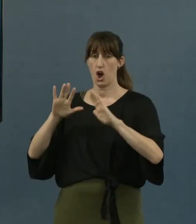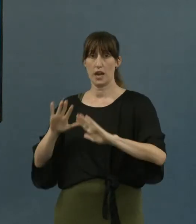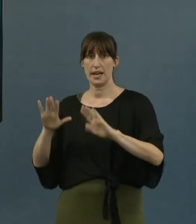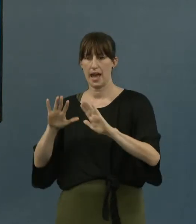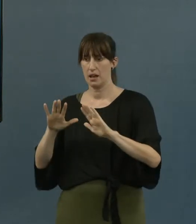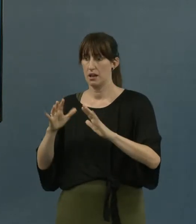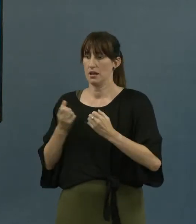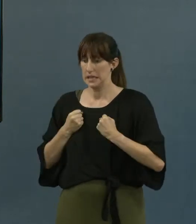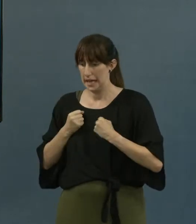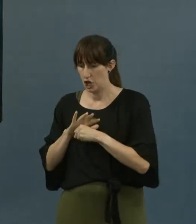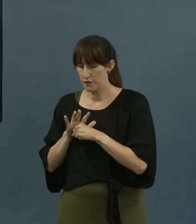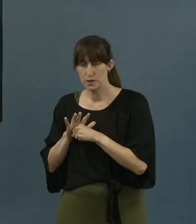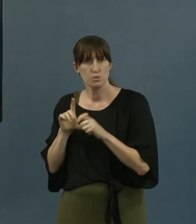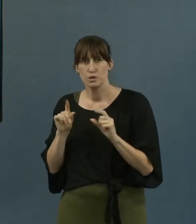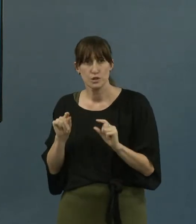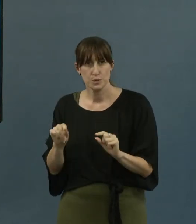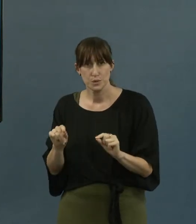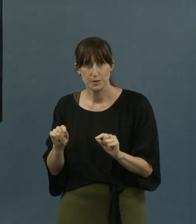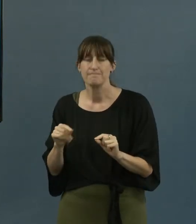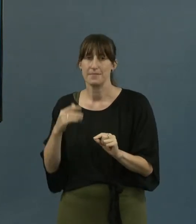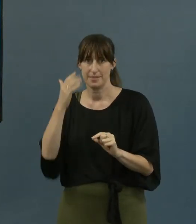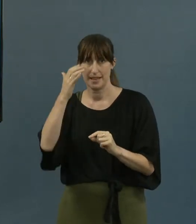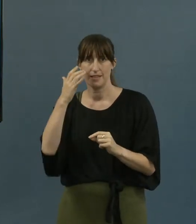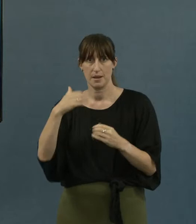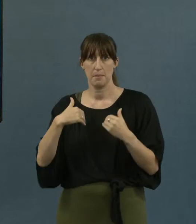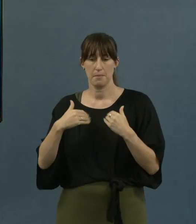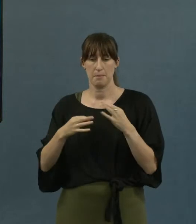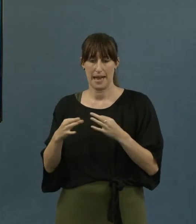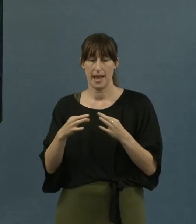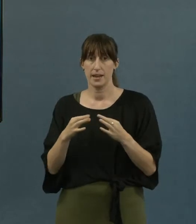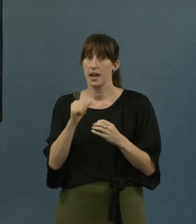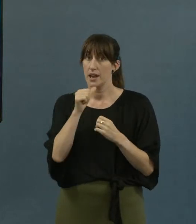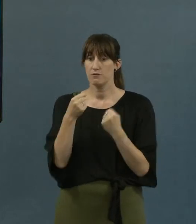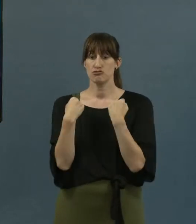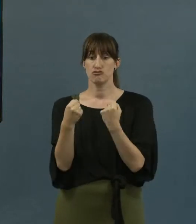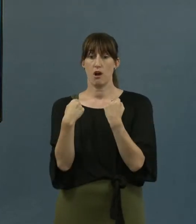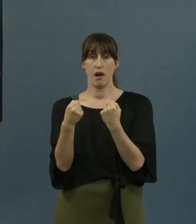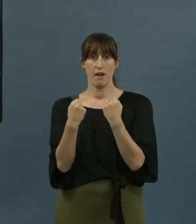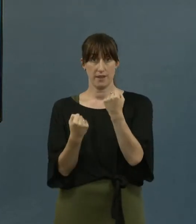away from home. Anyone that is